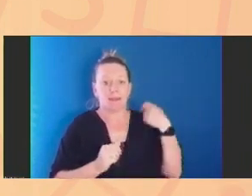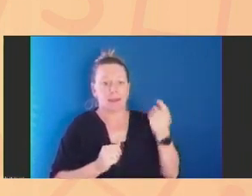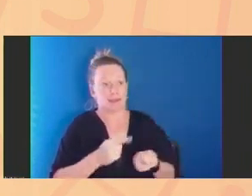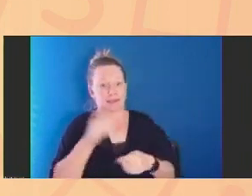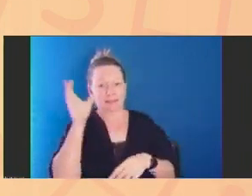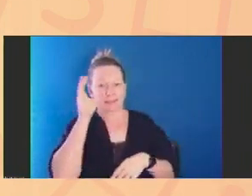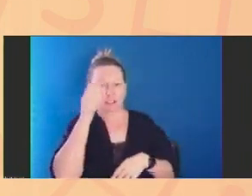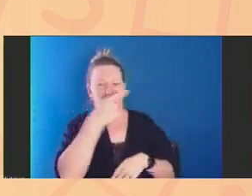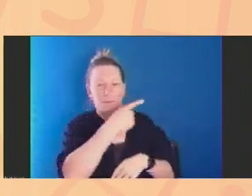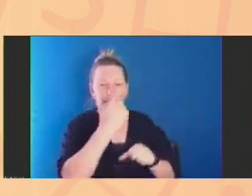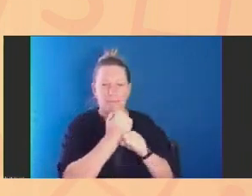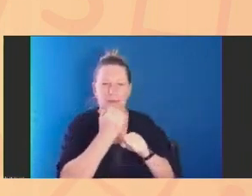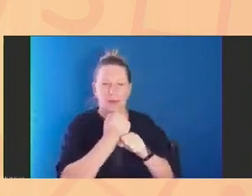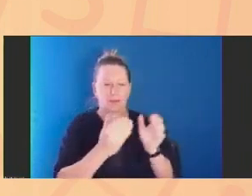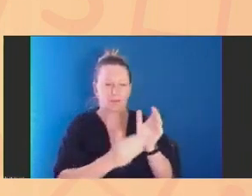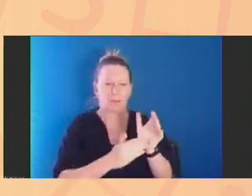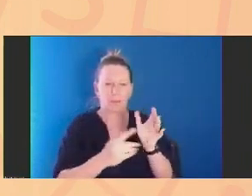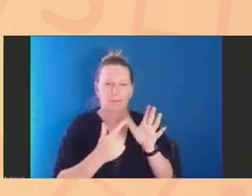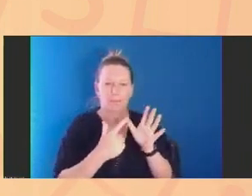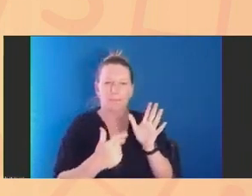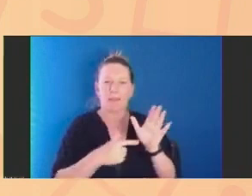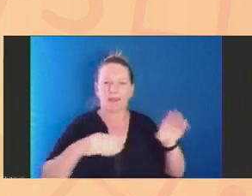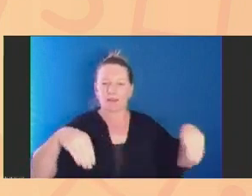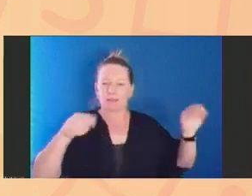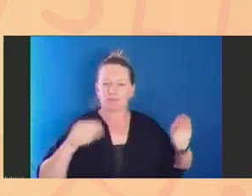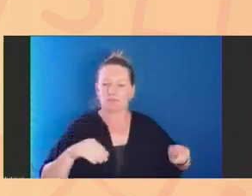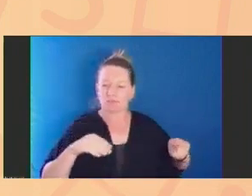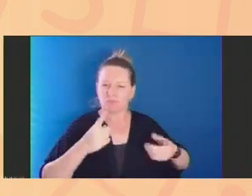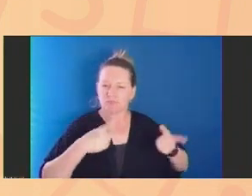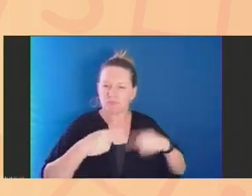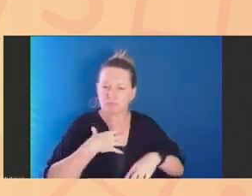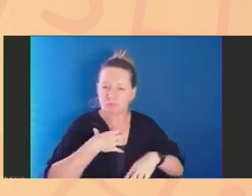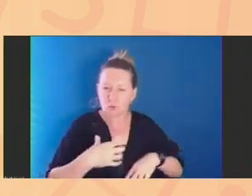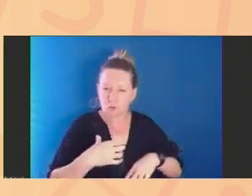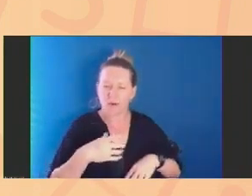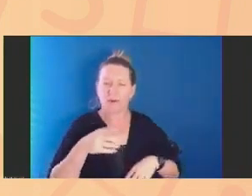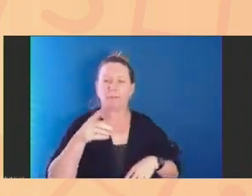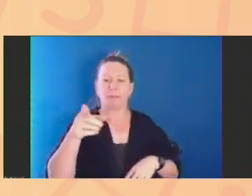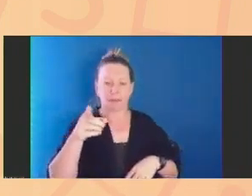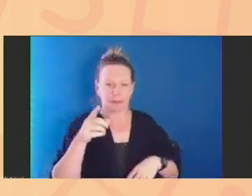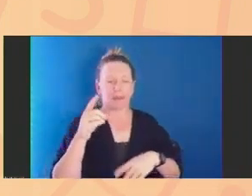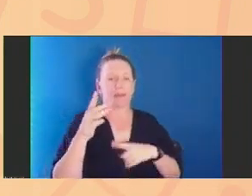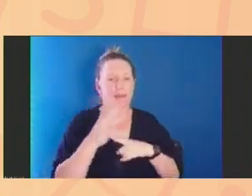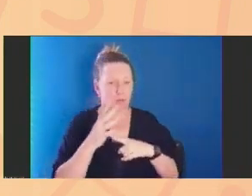Well it's important for the little ones. The mat time is we're coming down to their level.